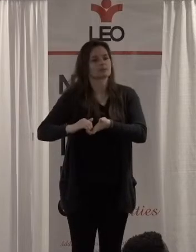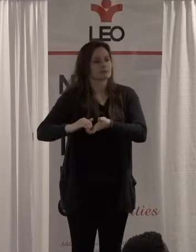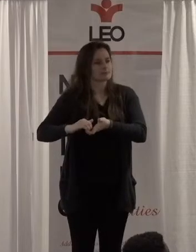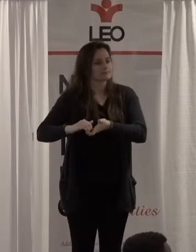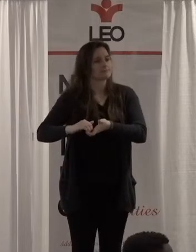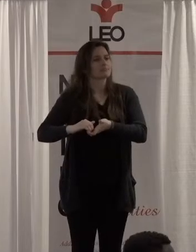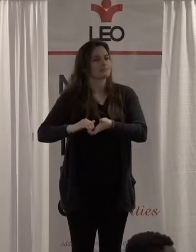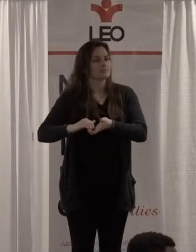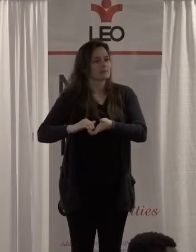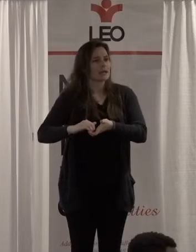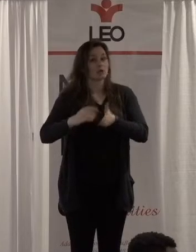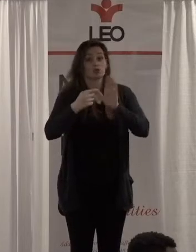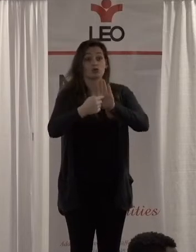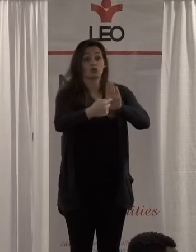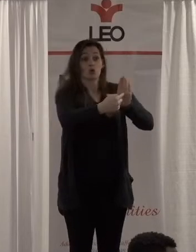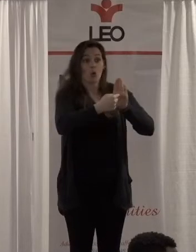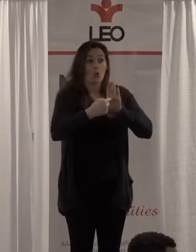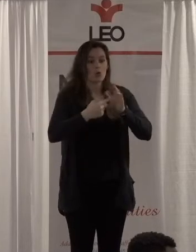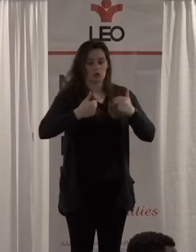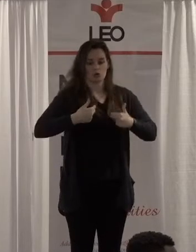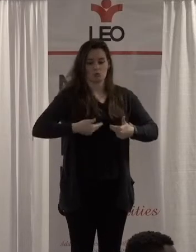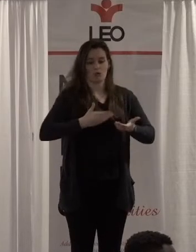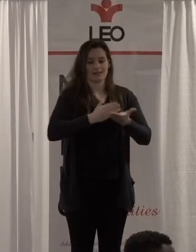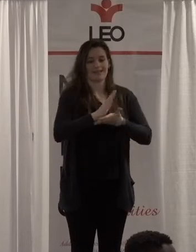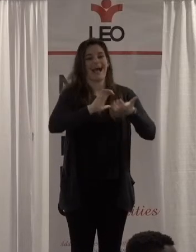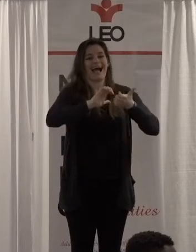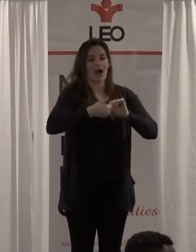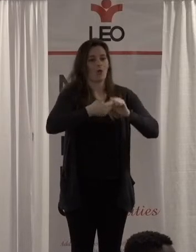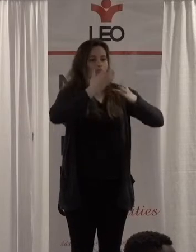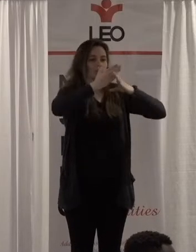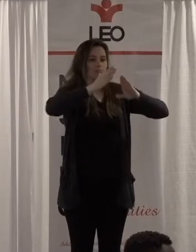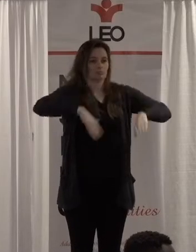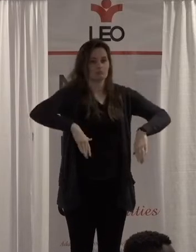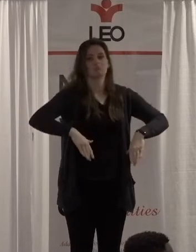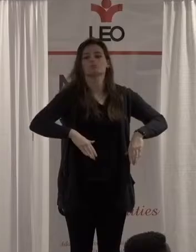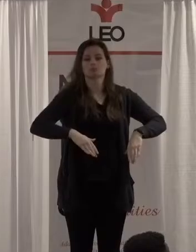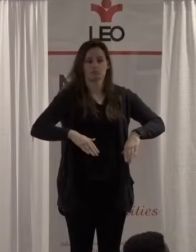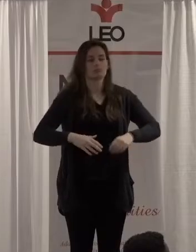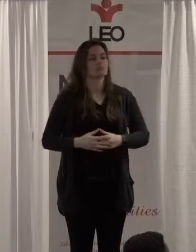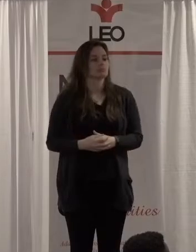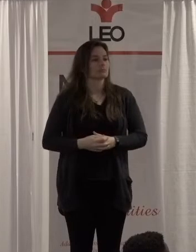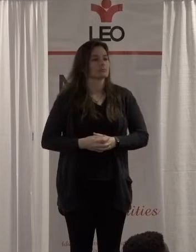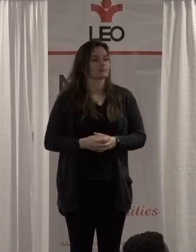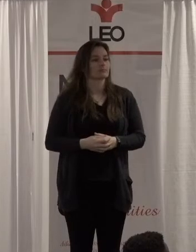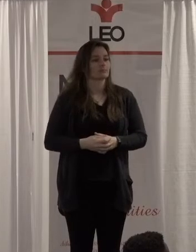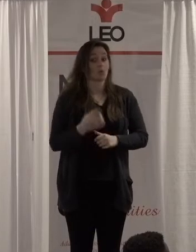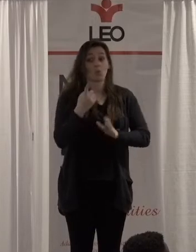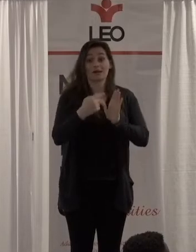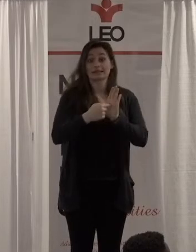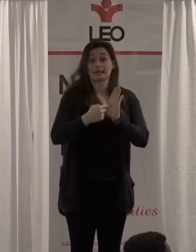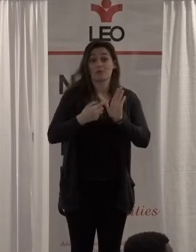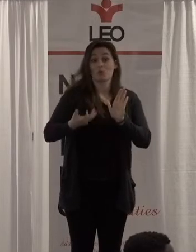IN OPENING DOORS AND REMOVING BARRIERS. AS ONE EXAMPLE WE HAVE PARTNERED WITH OTHER MEMBERS